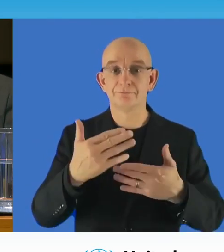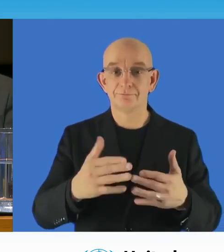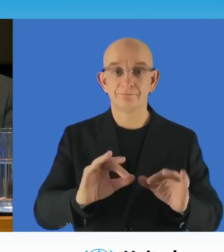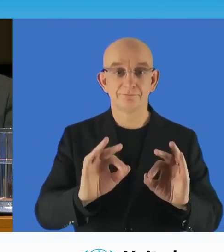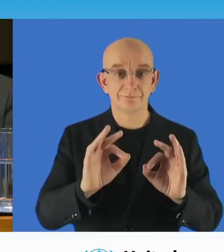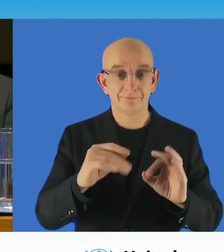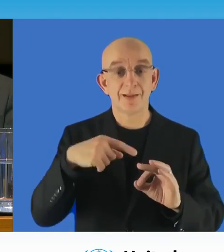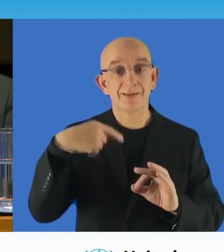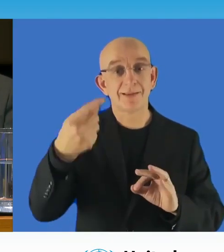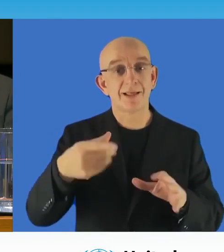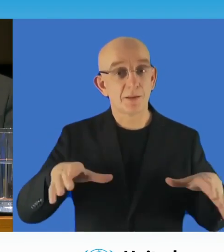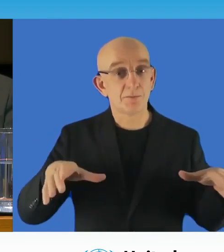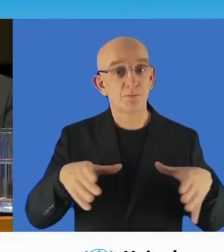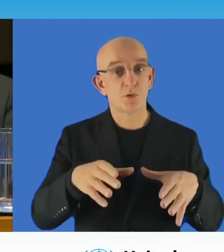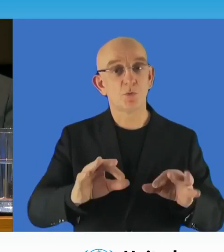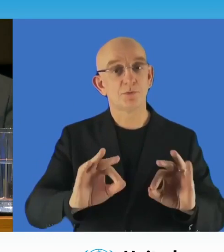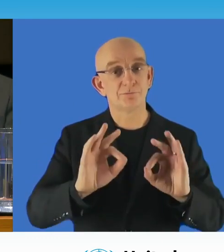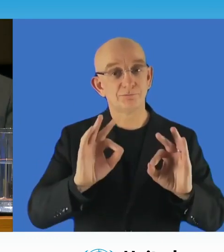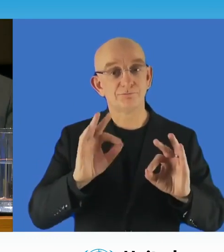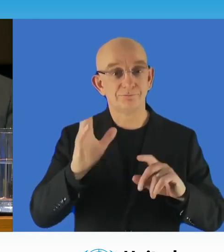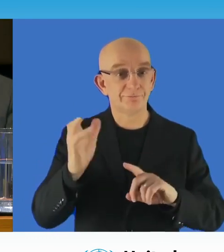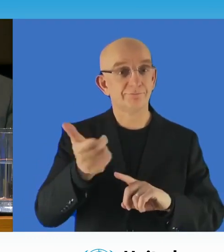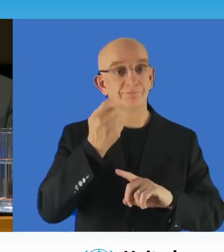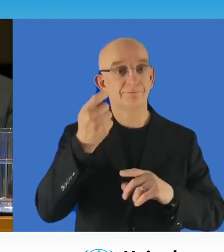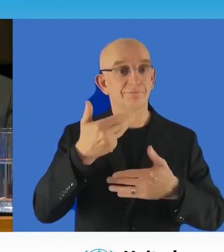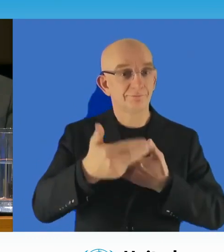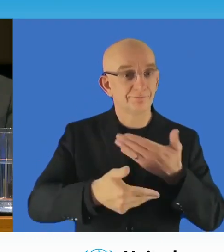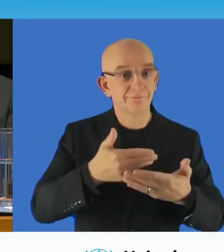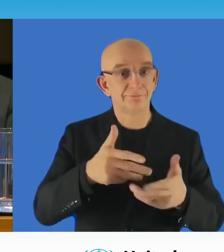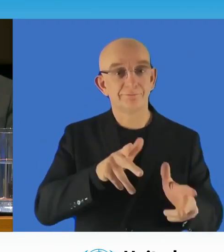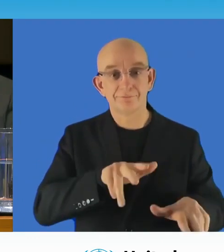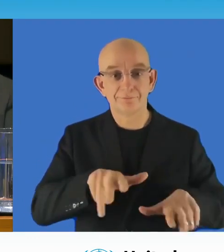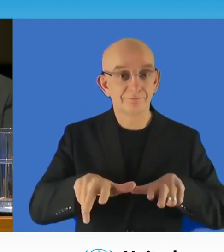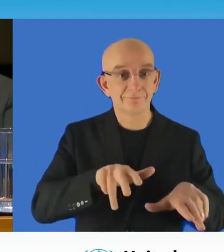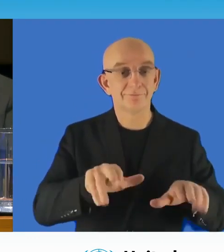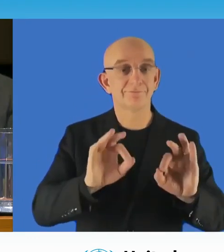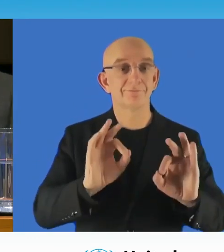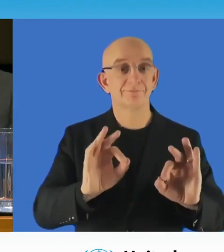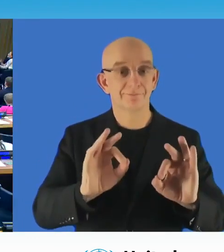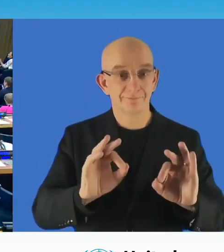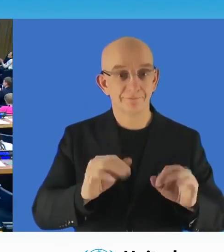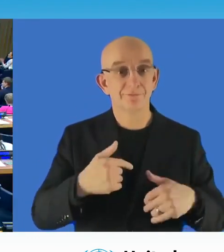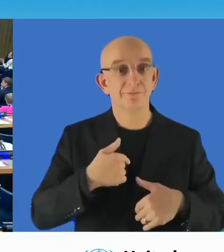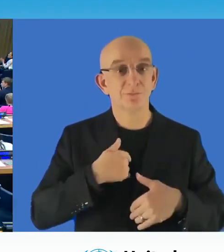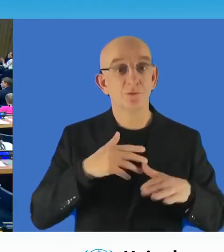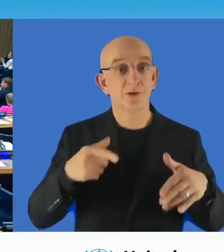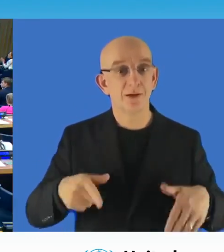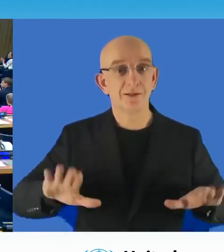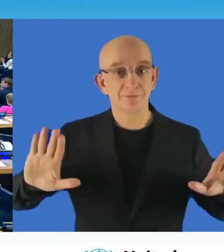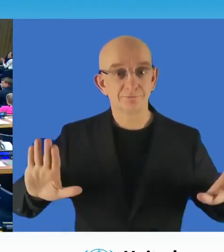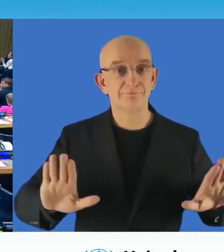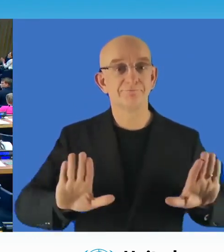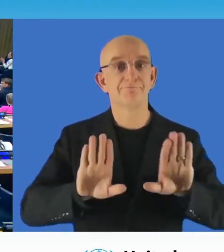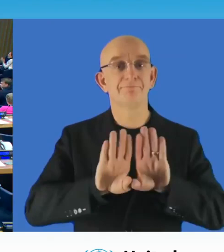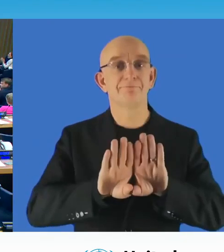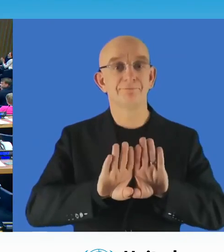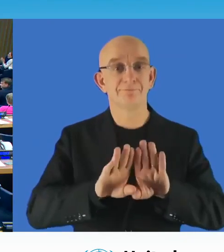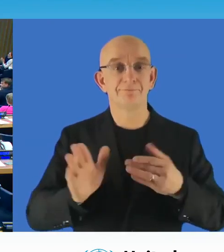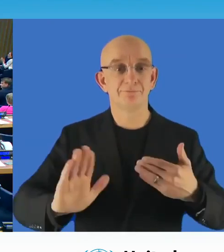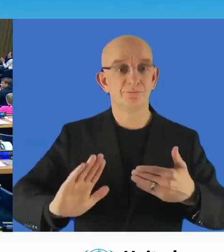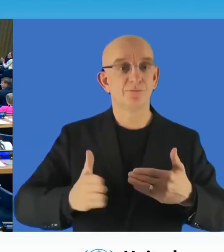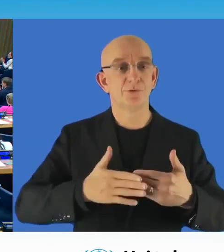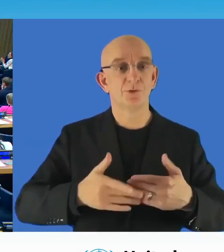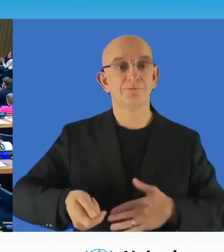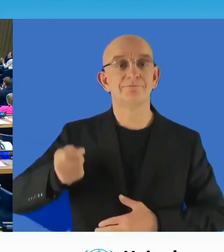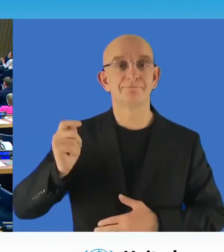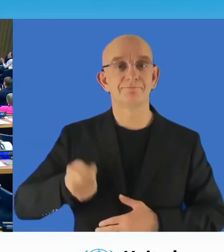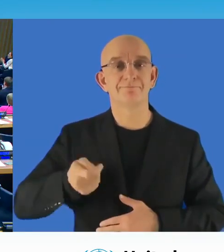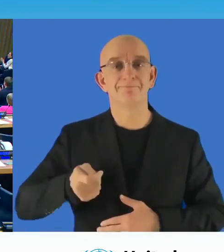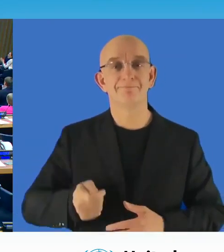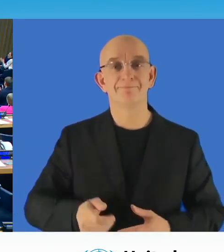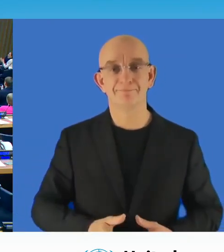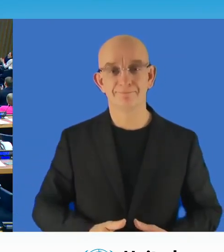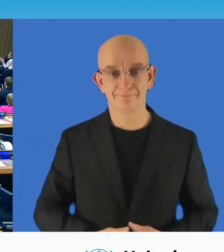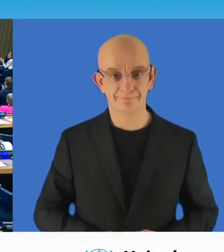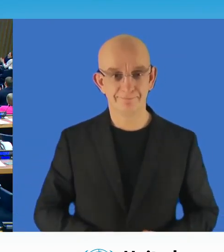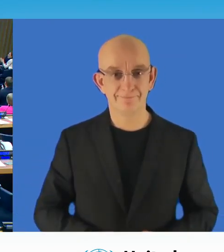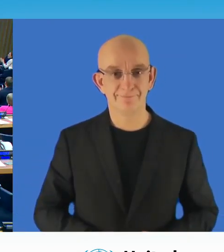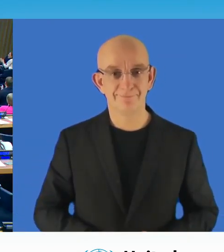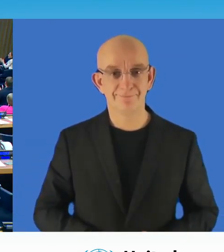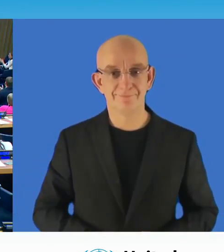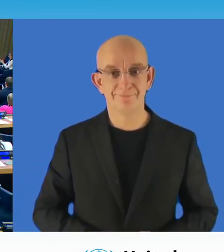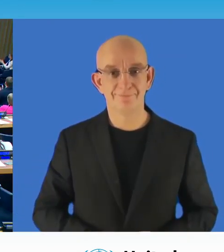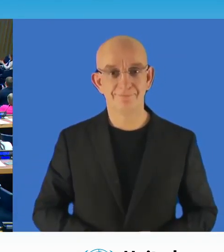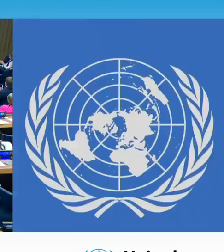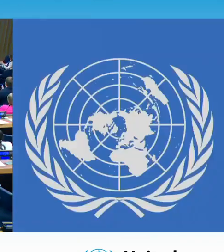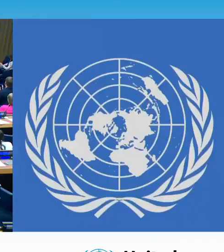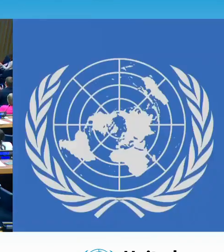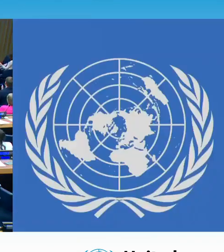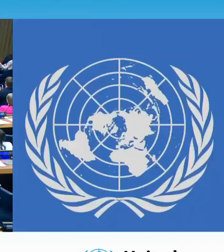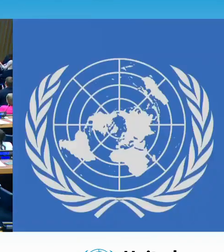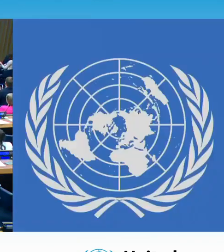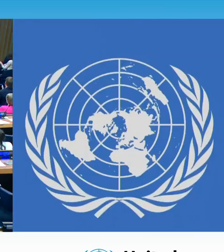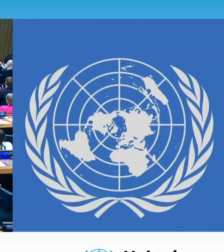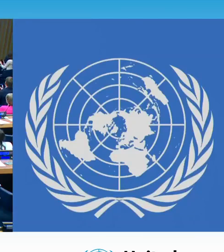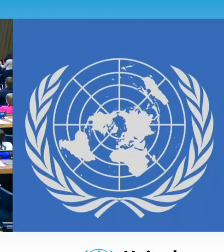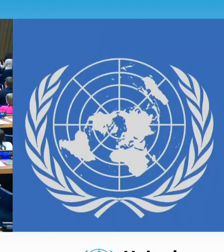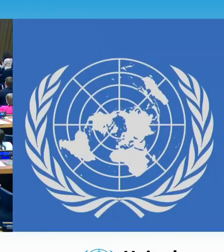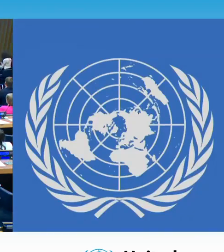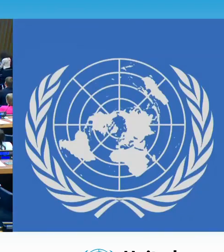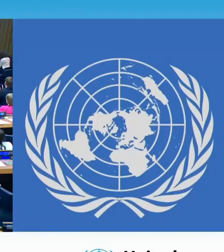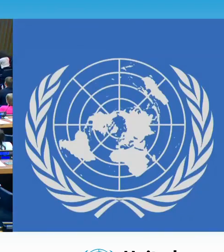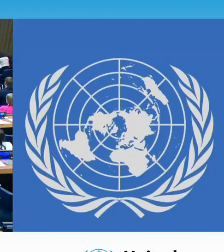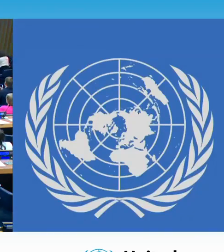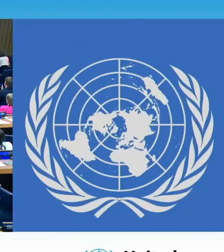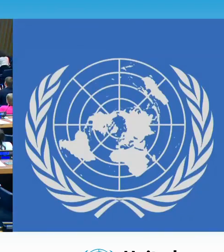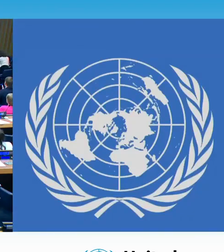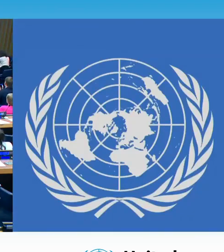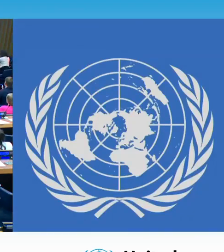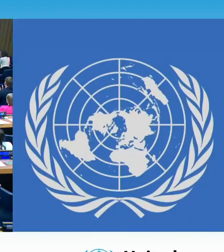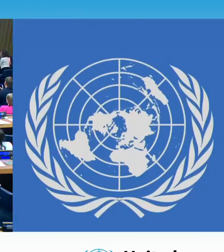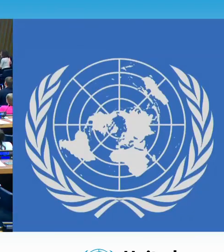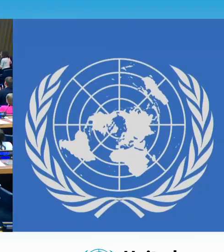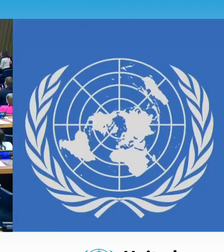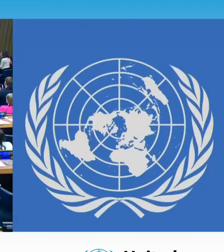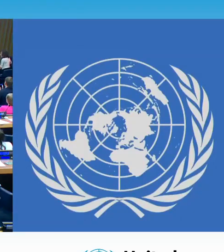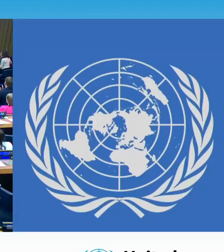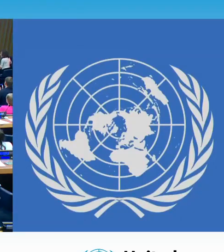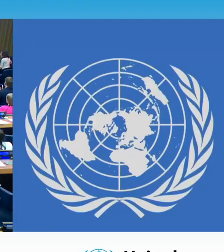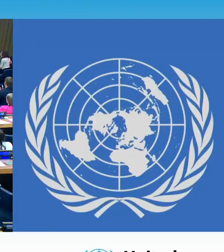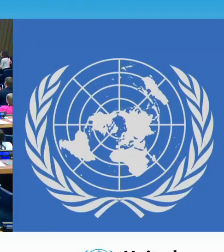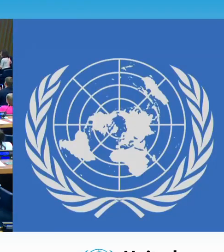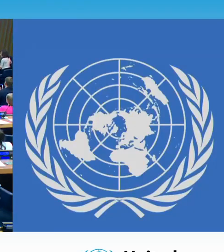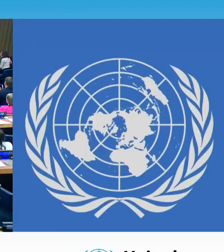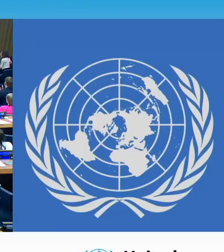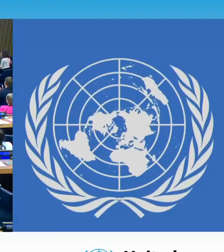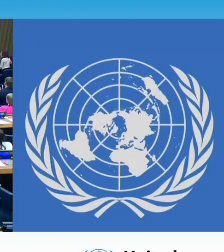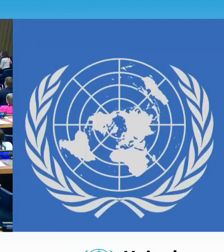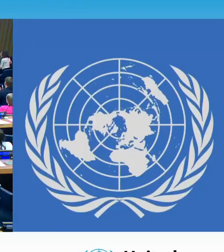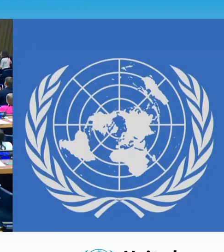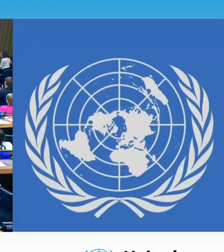a successful Iran and the best of luck with this I declare the meeting closed I thank you